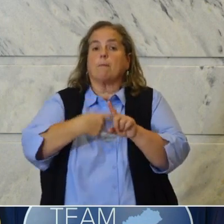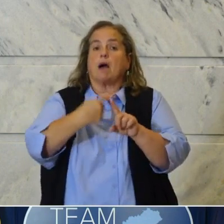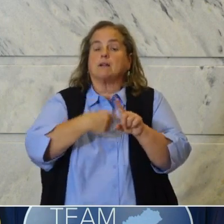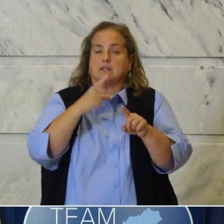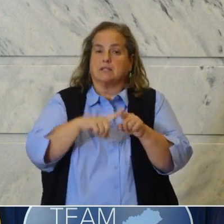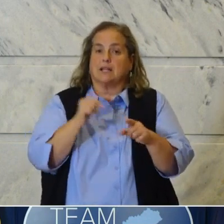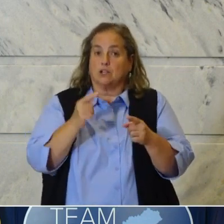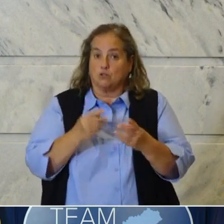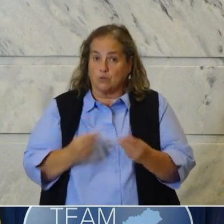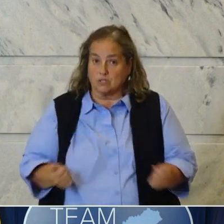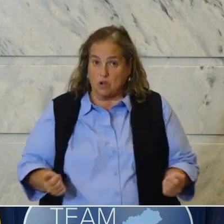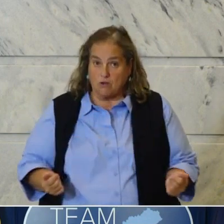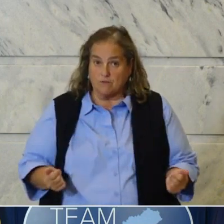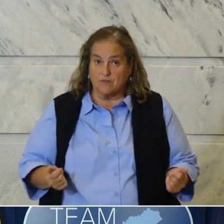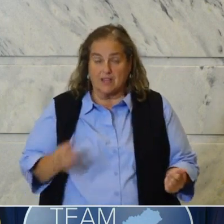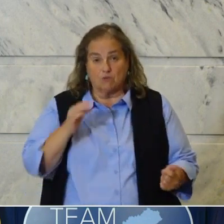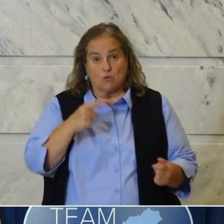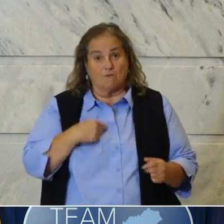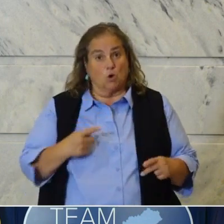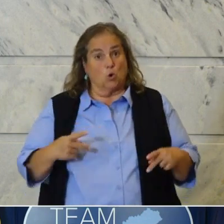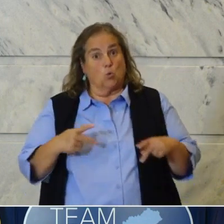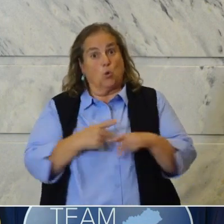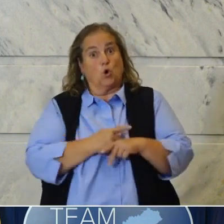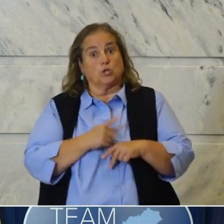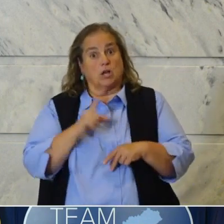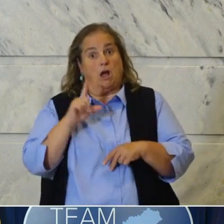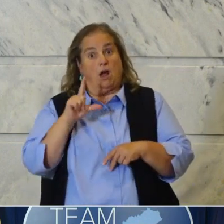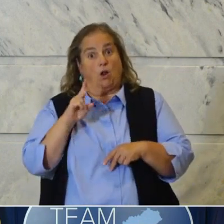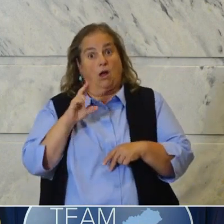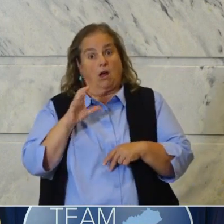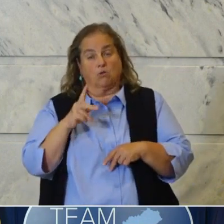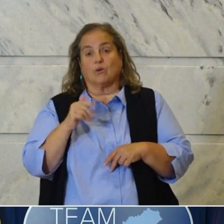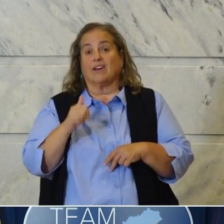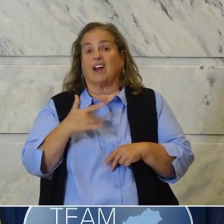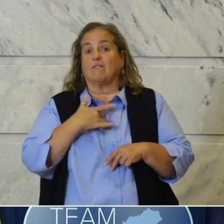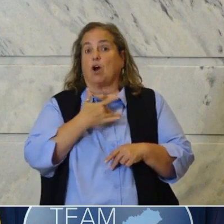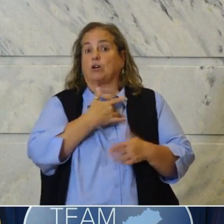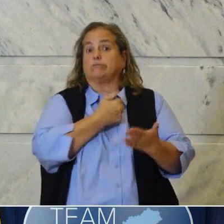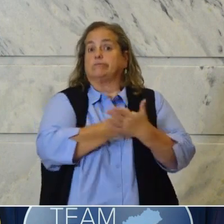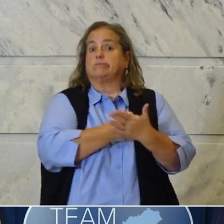If you have worse luck, you can have sudden cardiac death. If you haven't